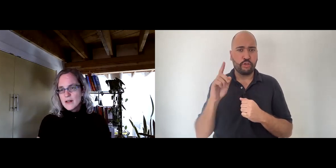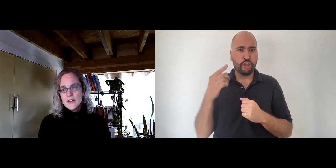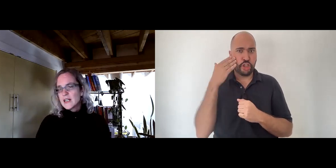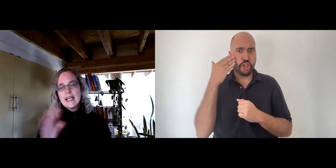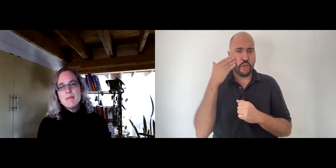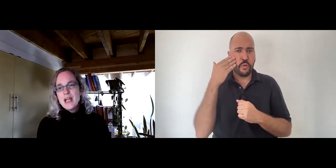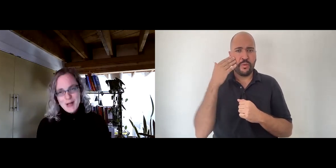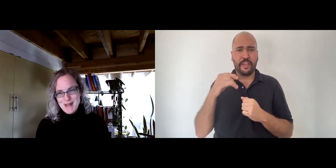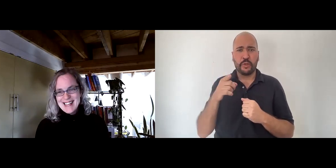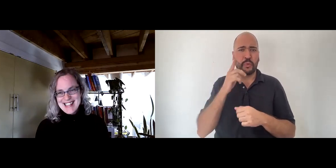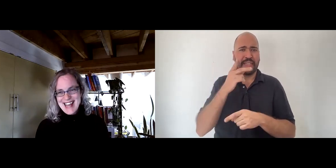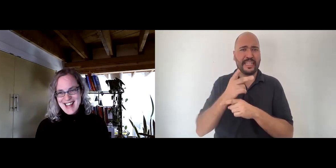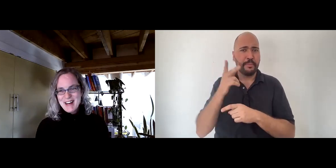gonna keep hearing me say that over and over, really, for individualized personal information.